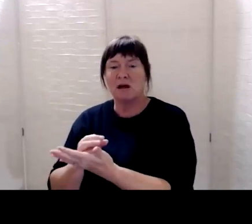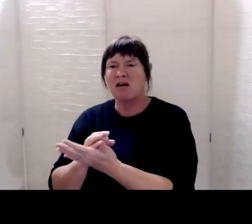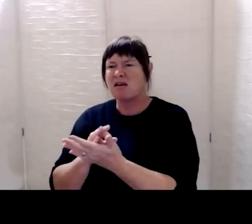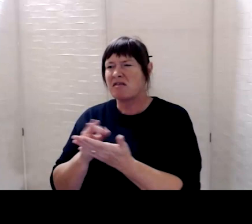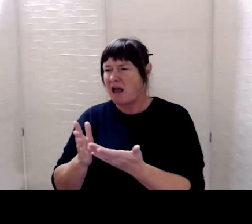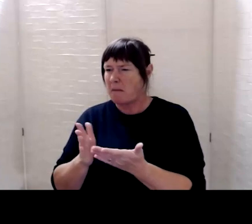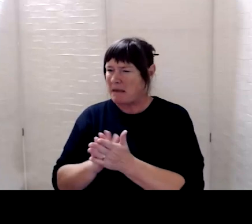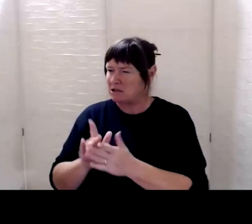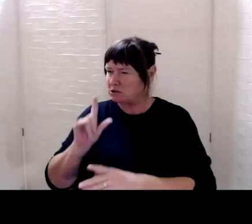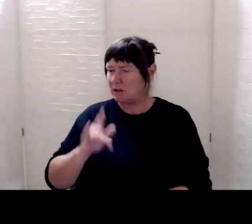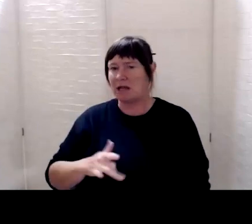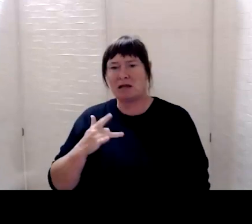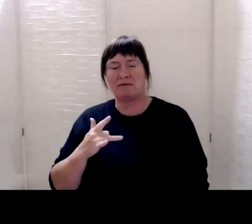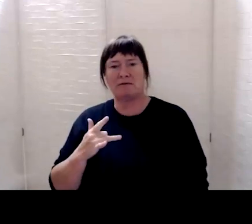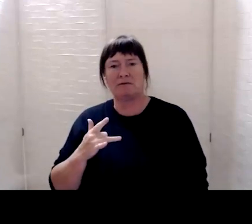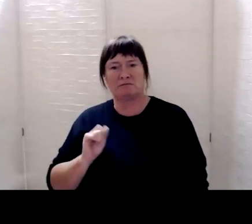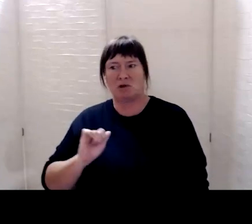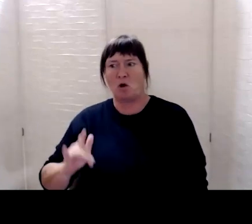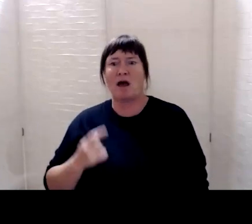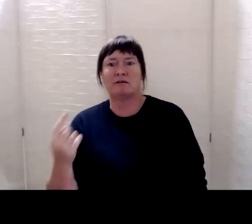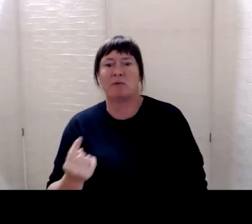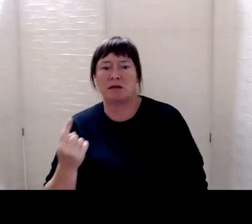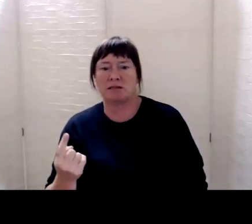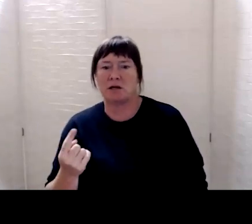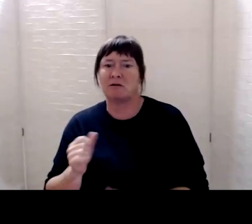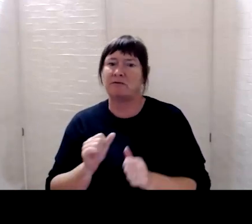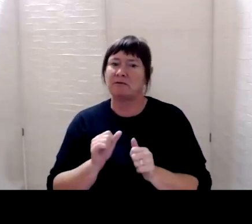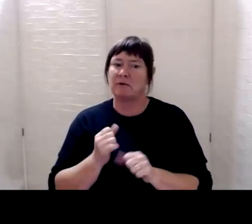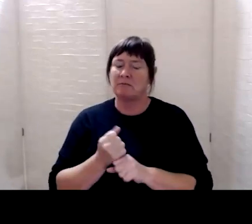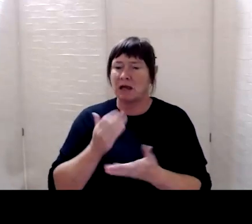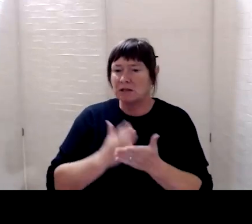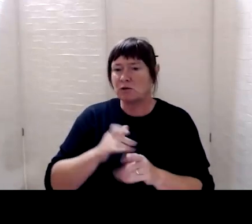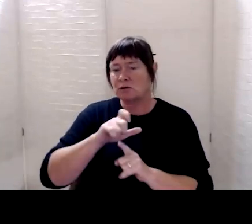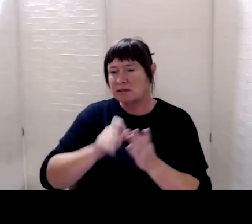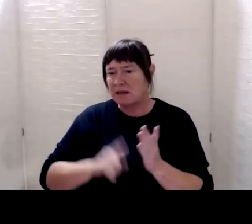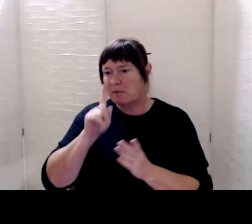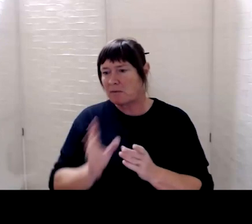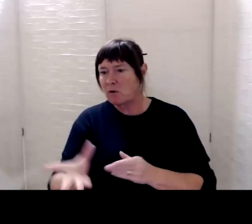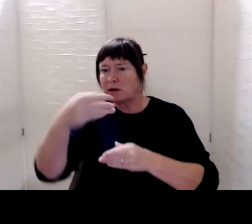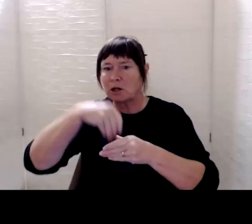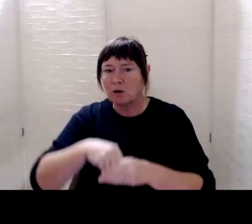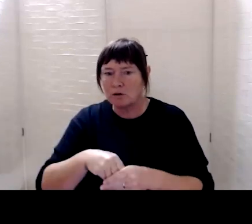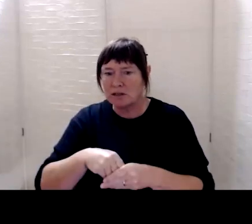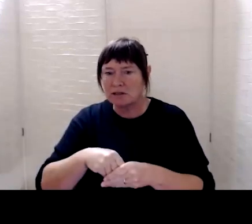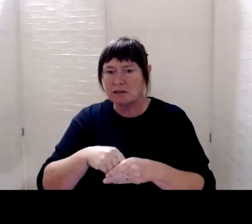more successful at supporting disabled people to be included, to participate in society,